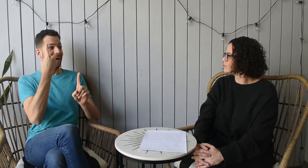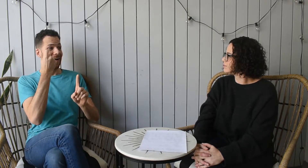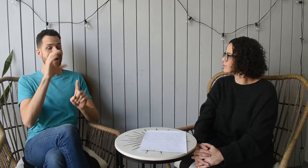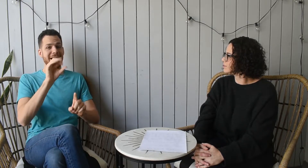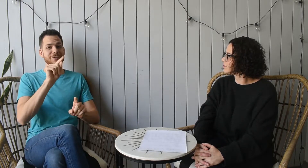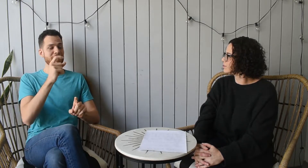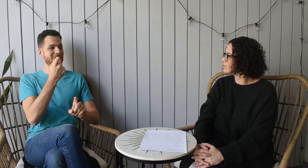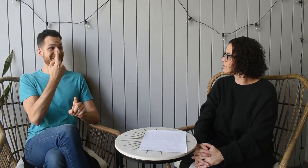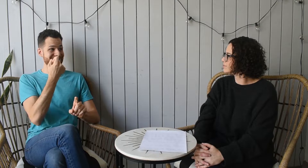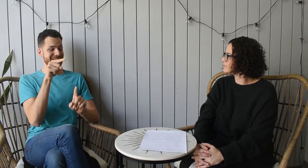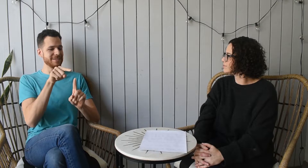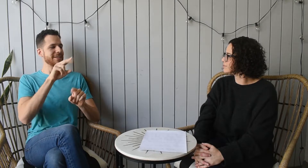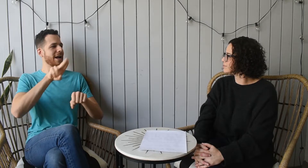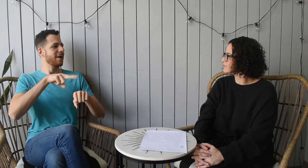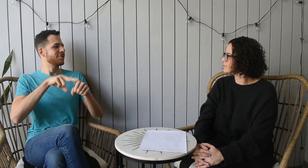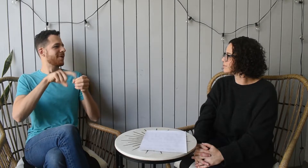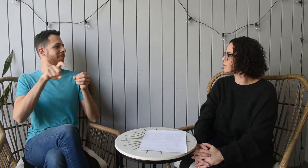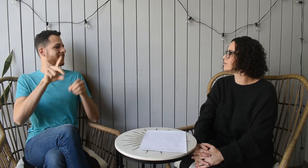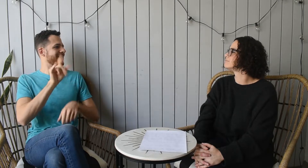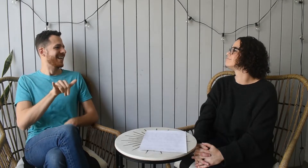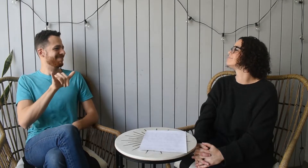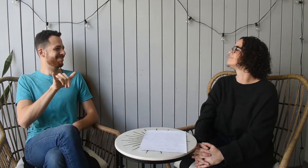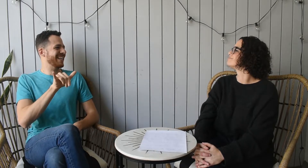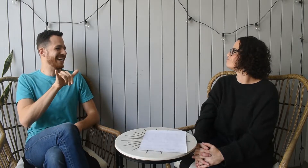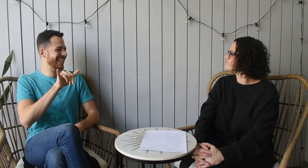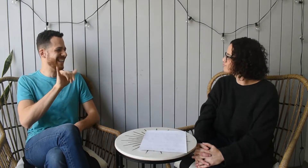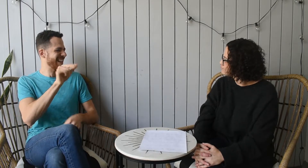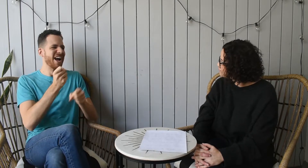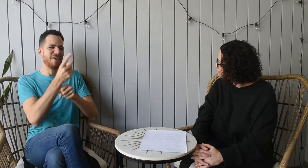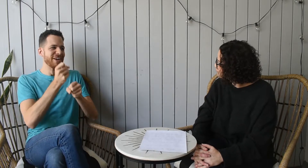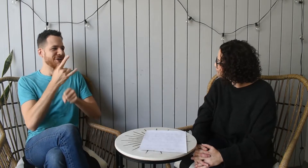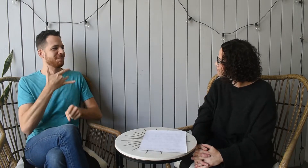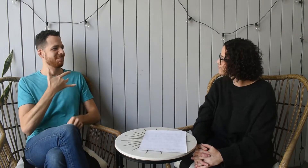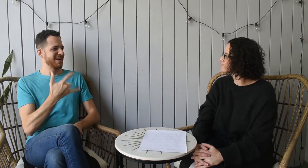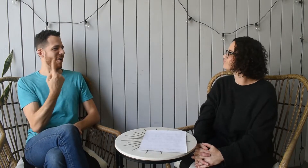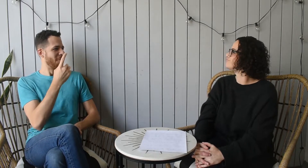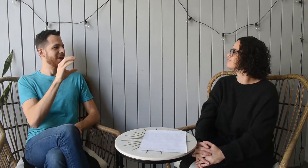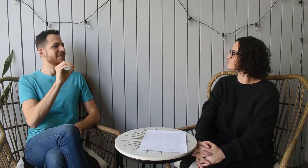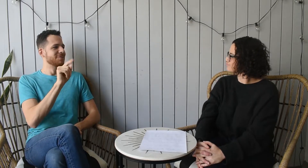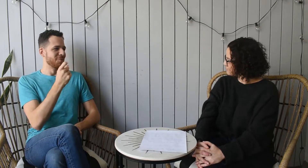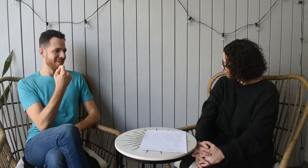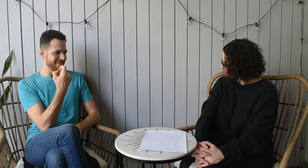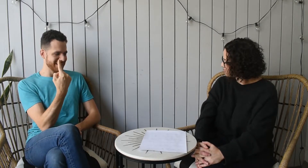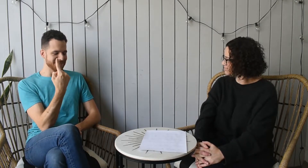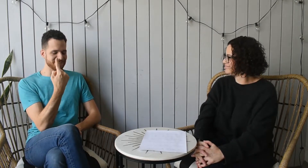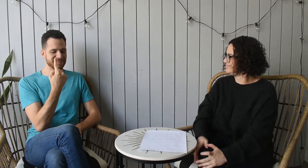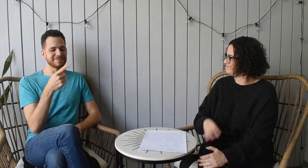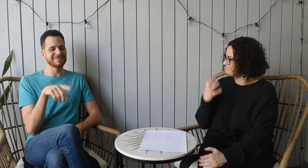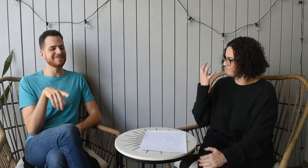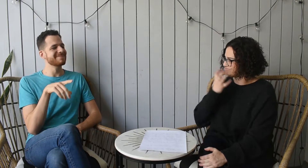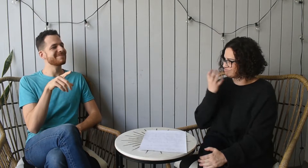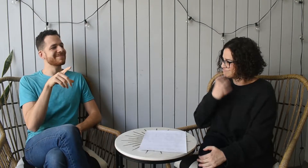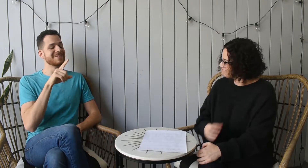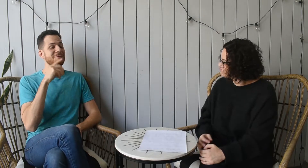Interestingly, October 11th is National Coming Out Day. It occurs annually on Oct. 11th.